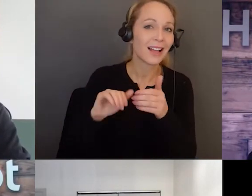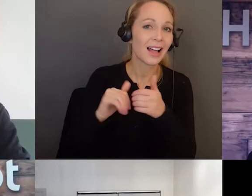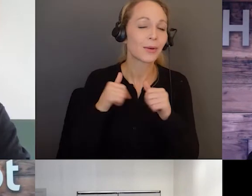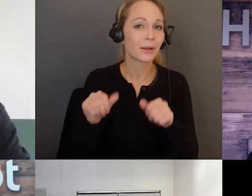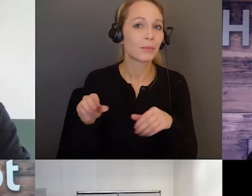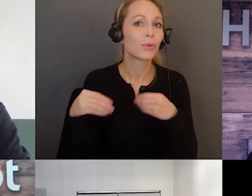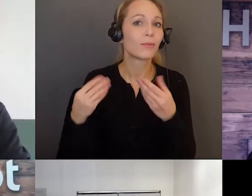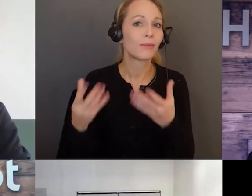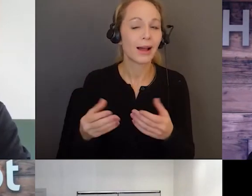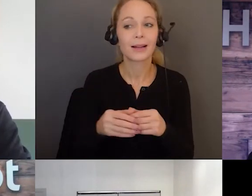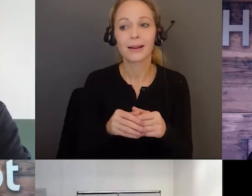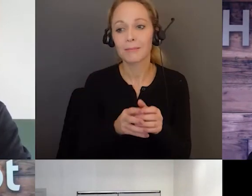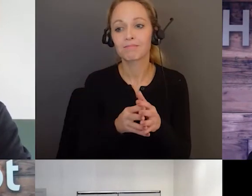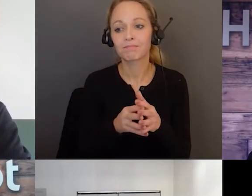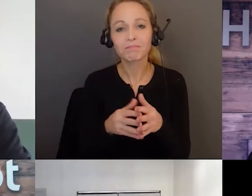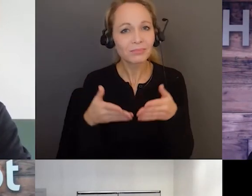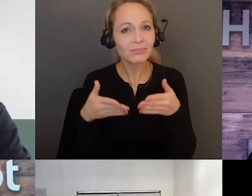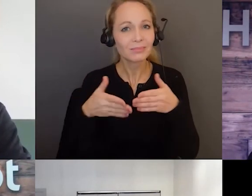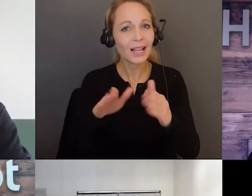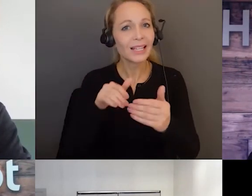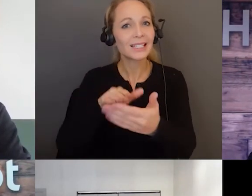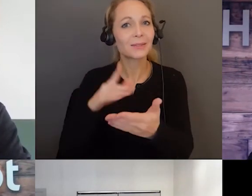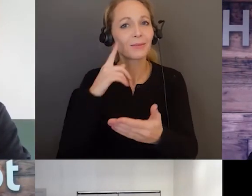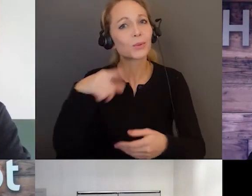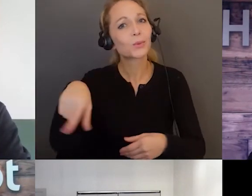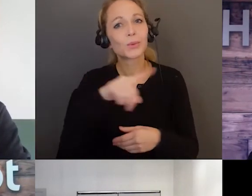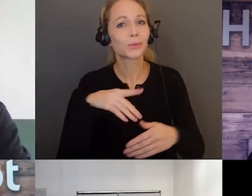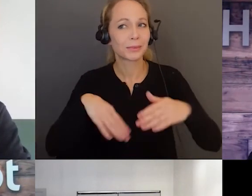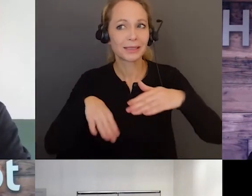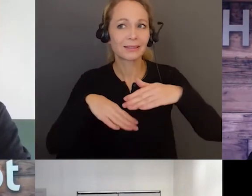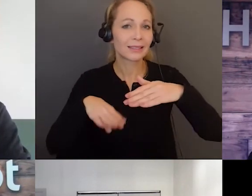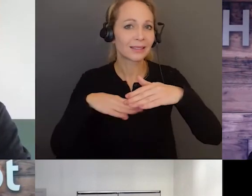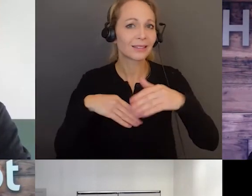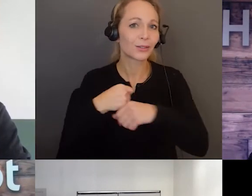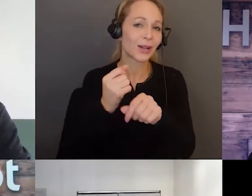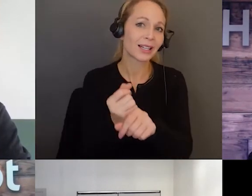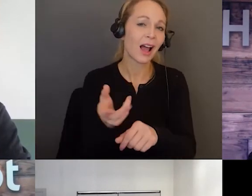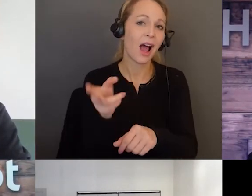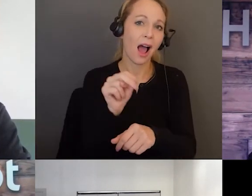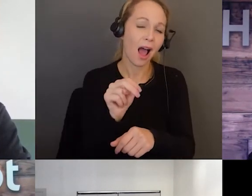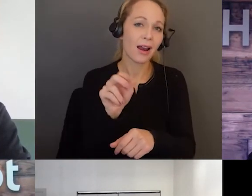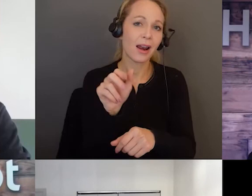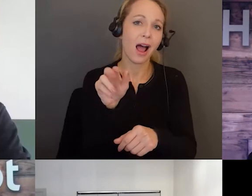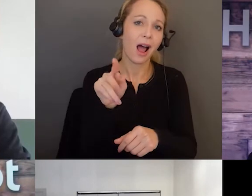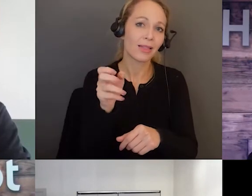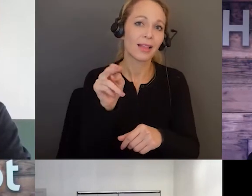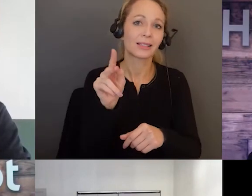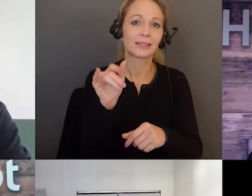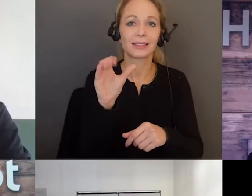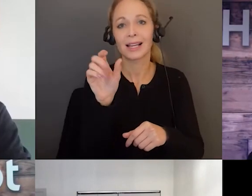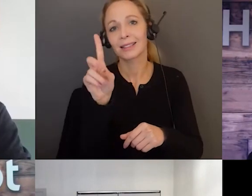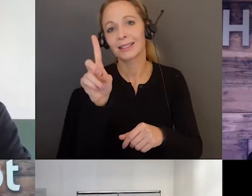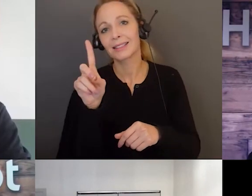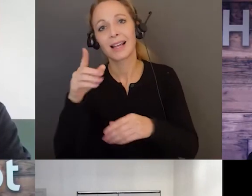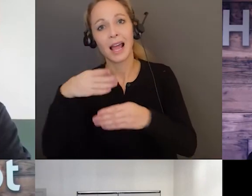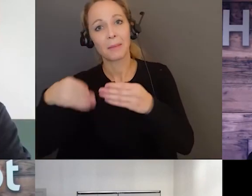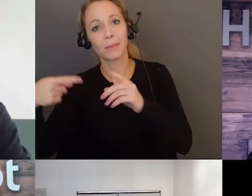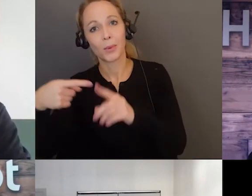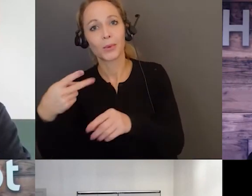PROVIDE A MECHANISM FOR YOU TO BASICALLY CREATE AN UNAUTHENTICATED END POINT FOR YOU TO USE ON THE CLIENT SIDE.